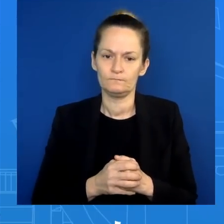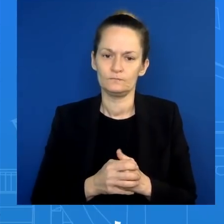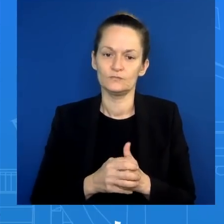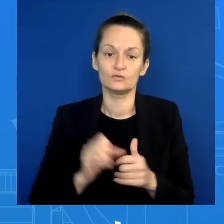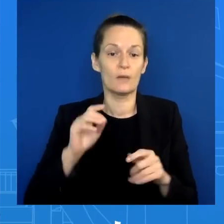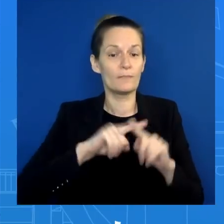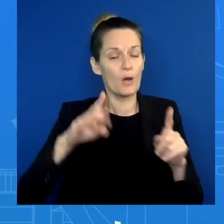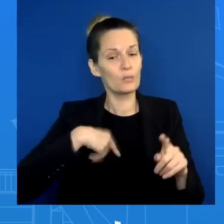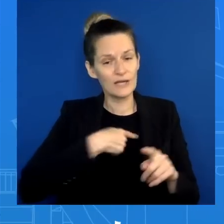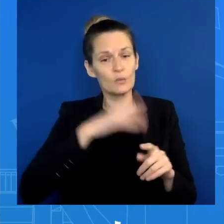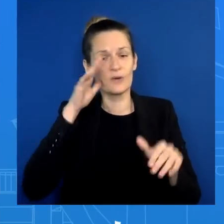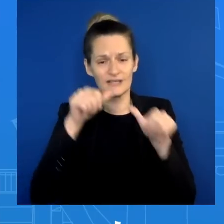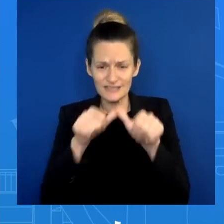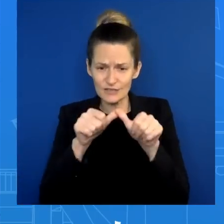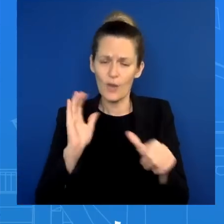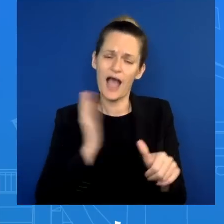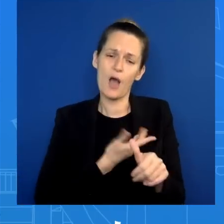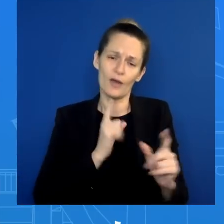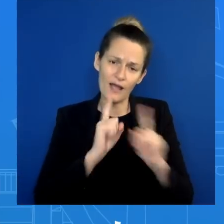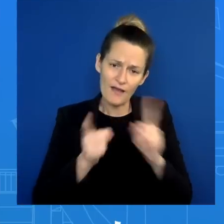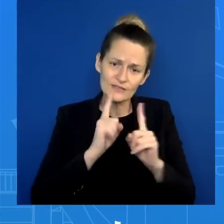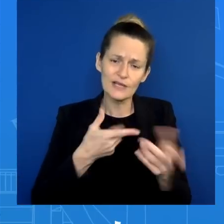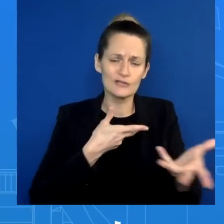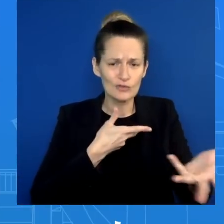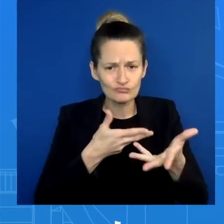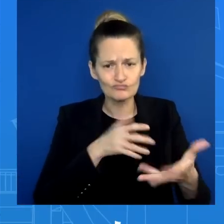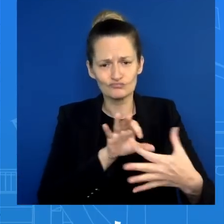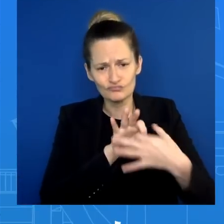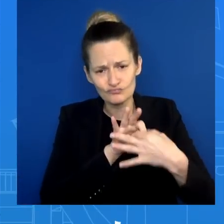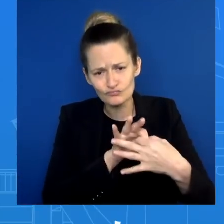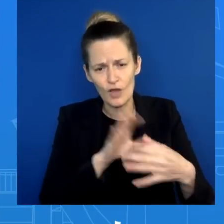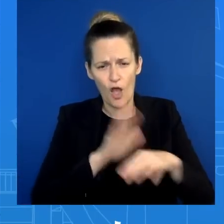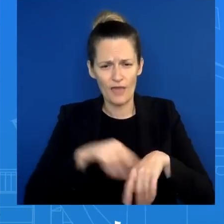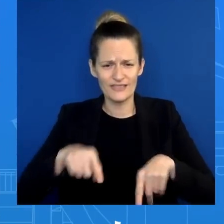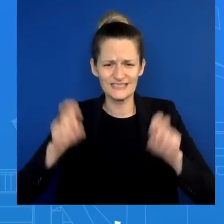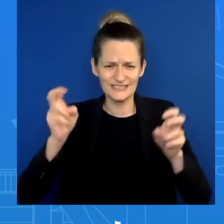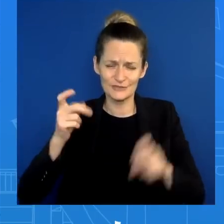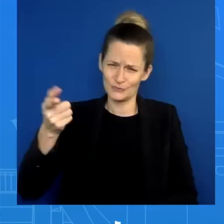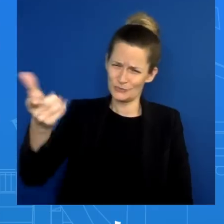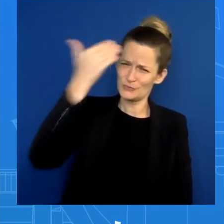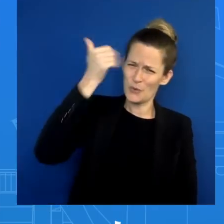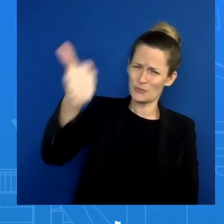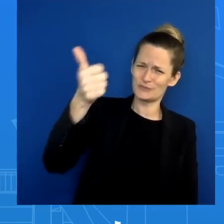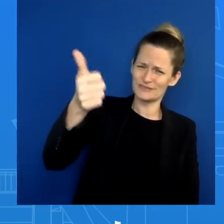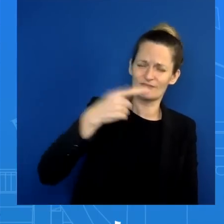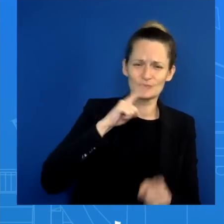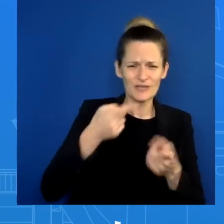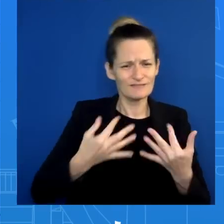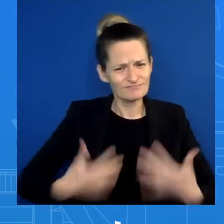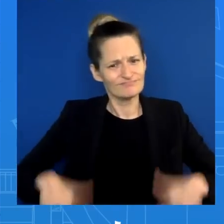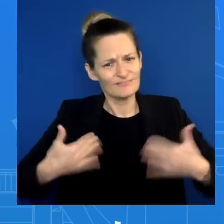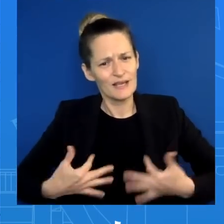This is an issue that is and you know this, Chris, tremendously important to this president. Guys, I'll see you tomorrow.